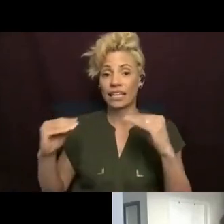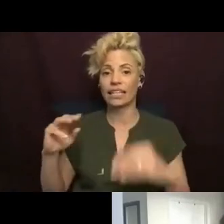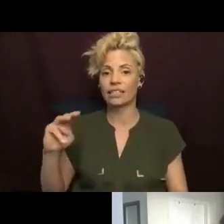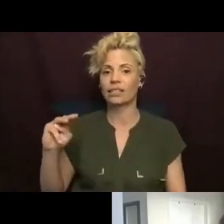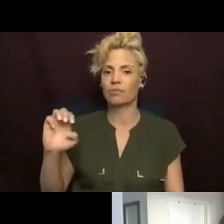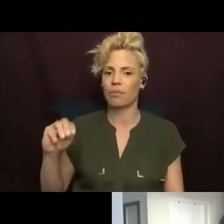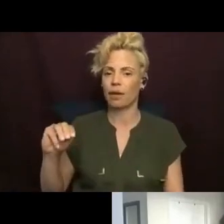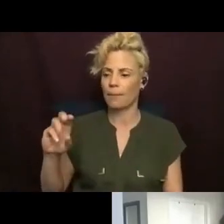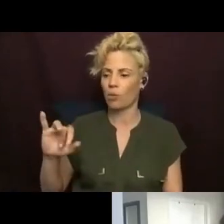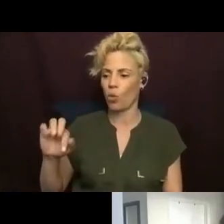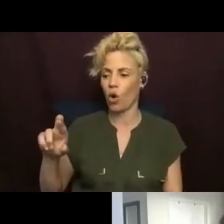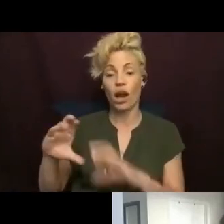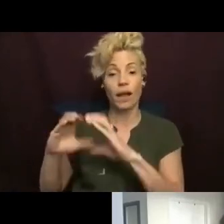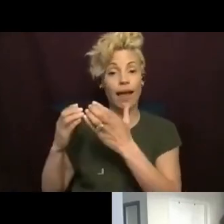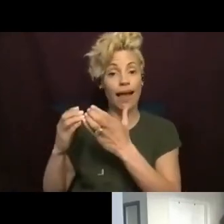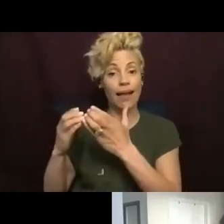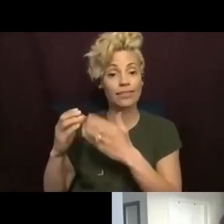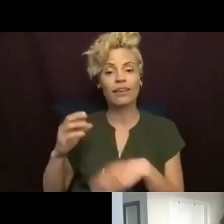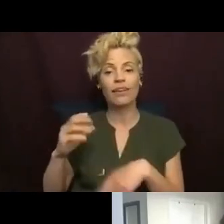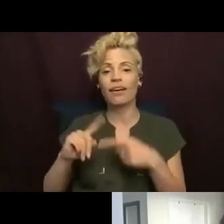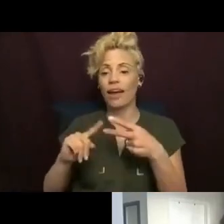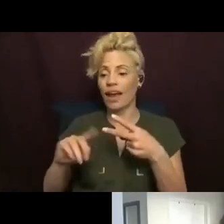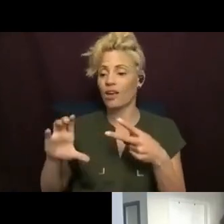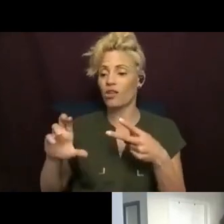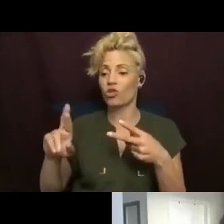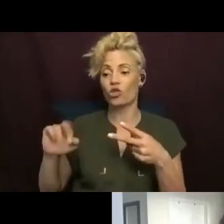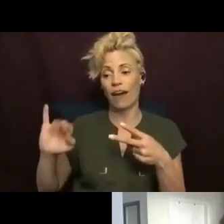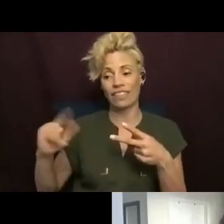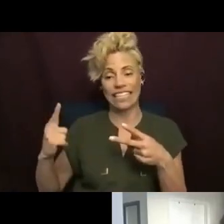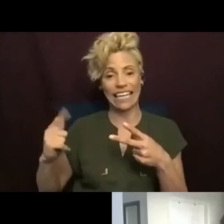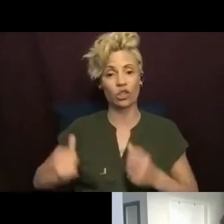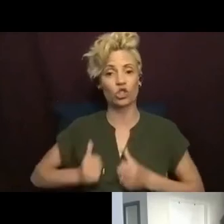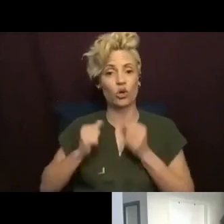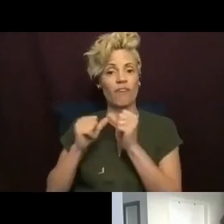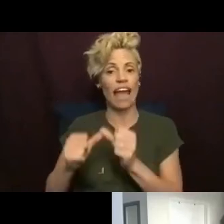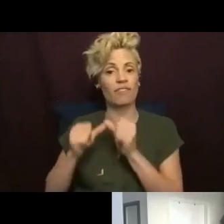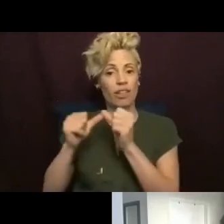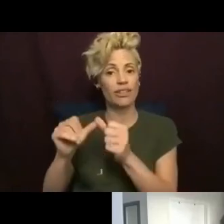called Crafting Survival Stories at UCLA Extension.